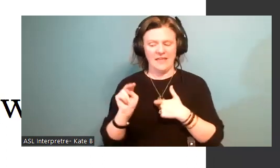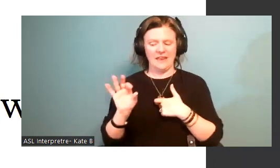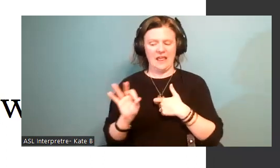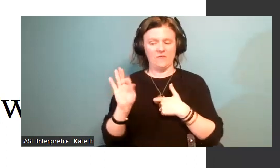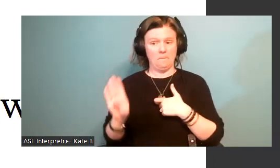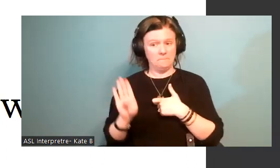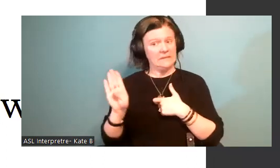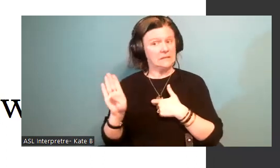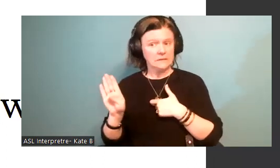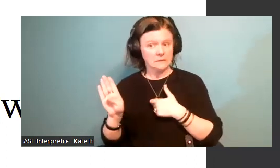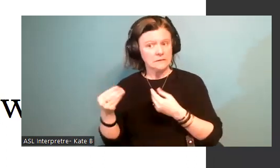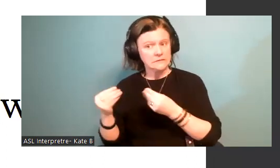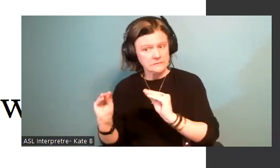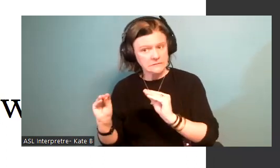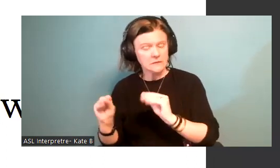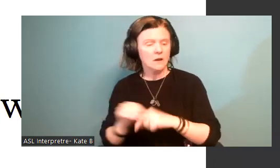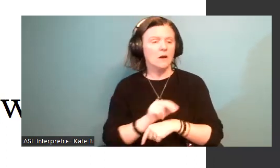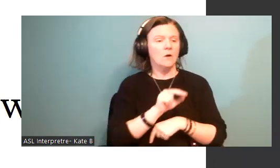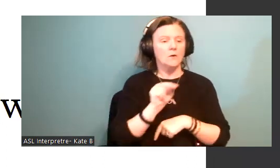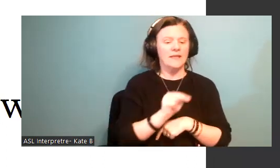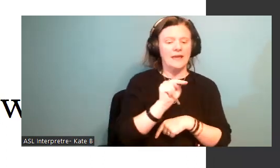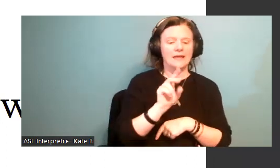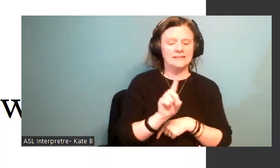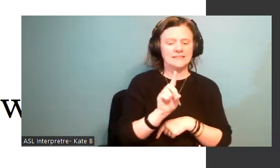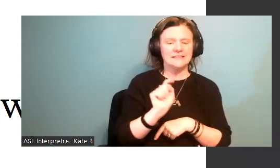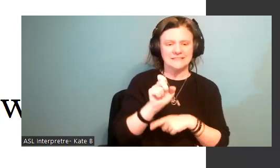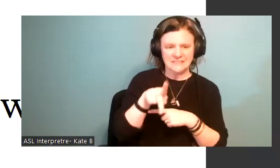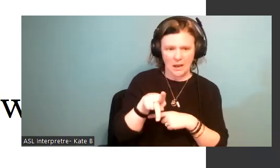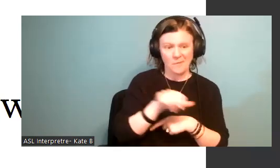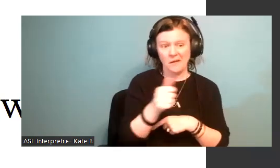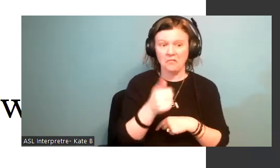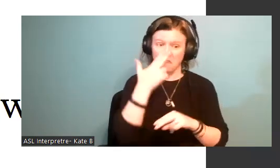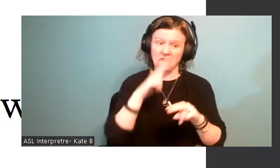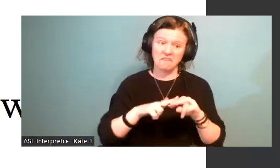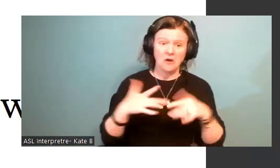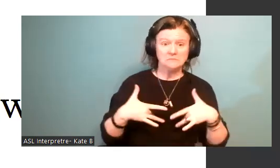We will do a section on gaming and we will be